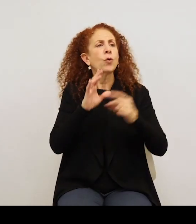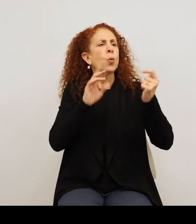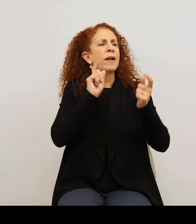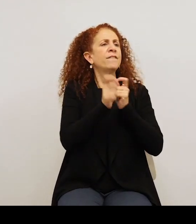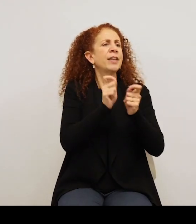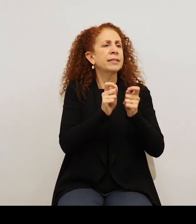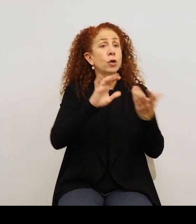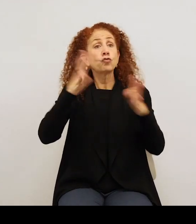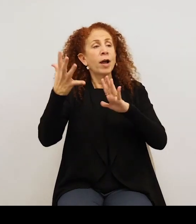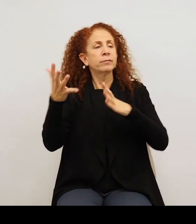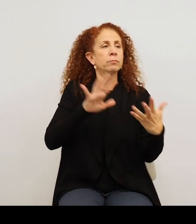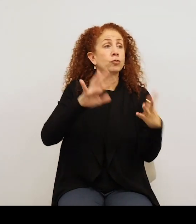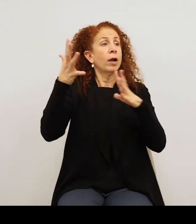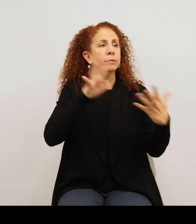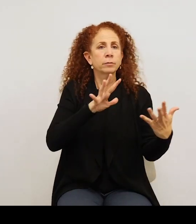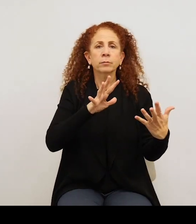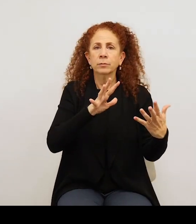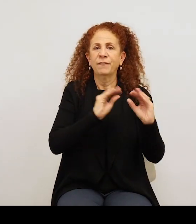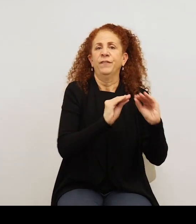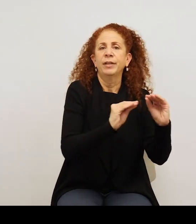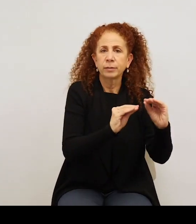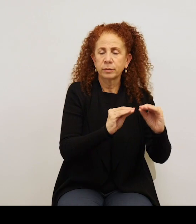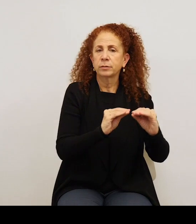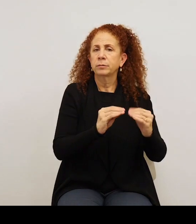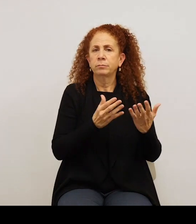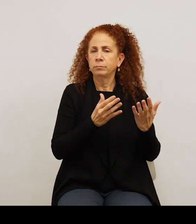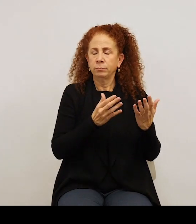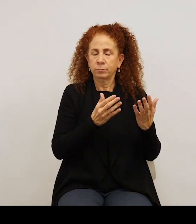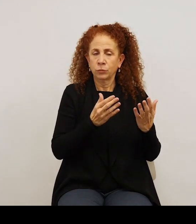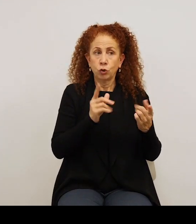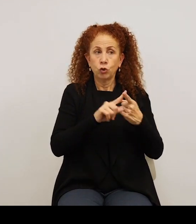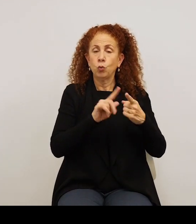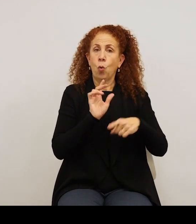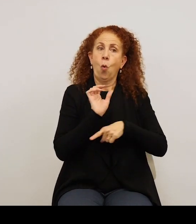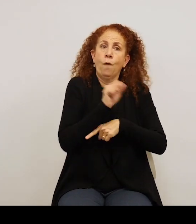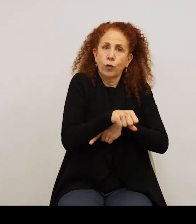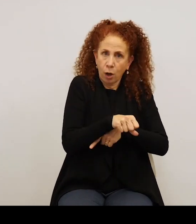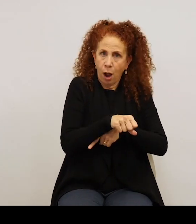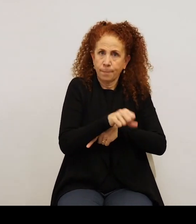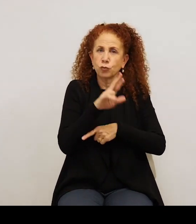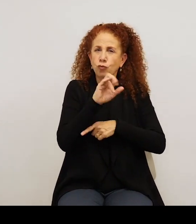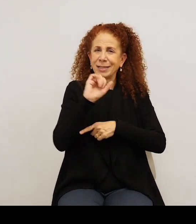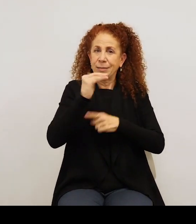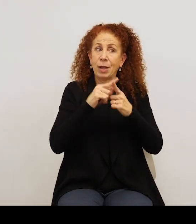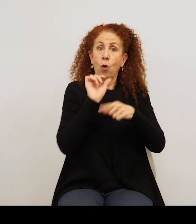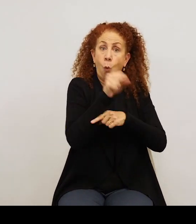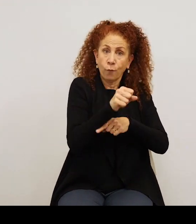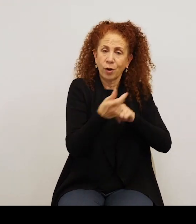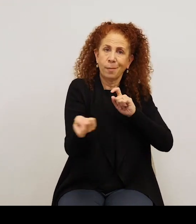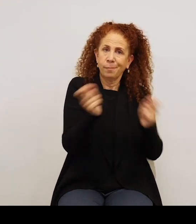that a crisis mandates-- to overcome it, because crisis always has this notion that it can be overcome sooner or later.